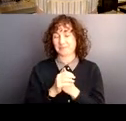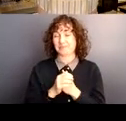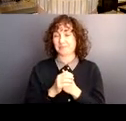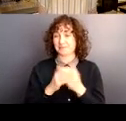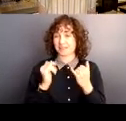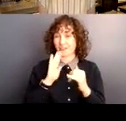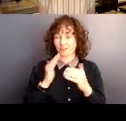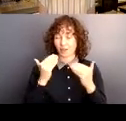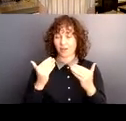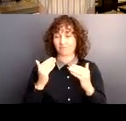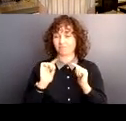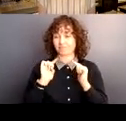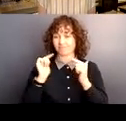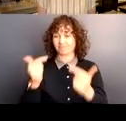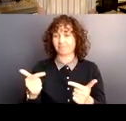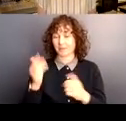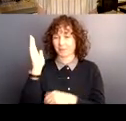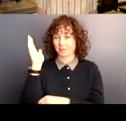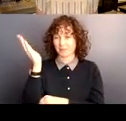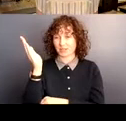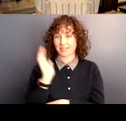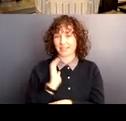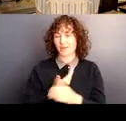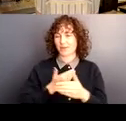We'd like to present to you our next